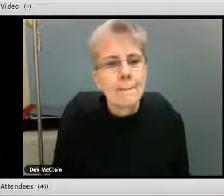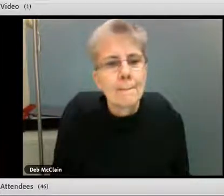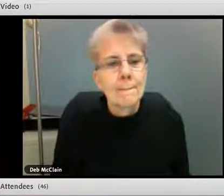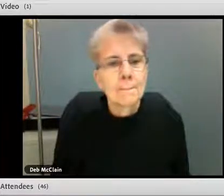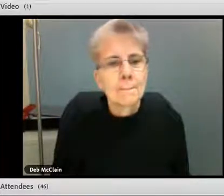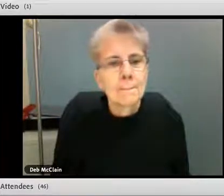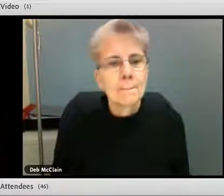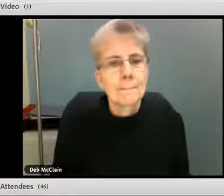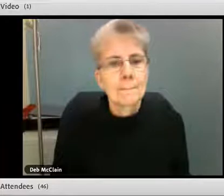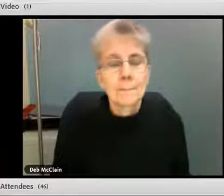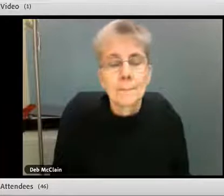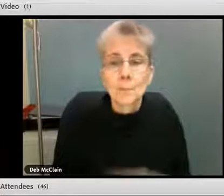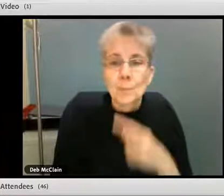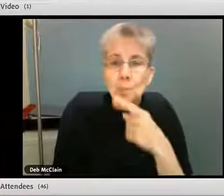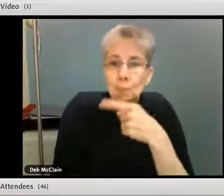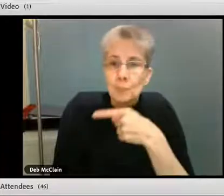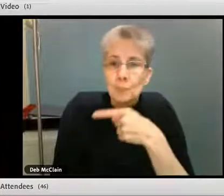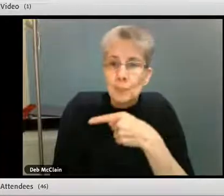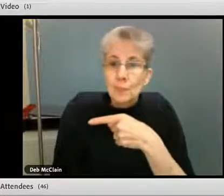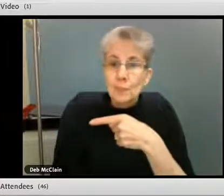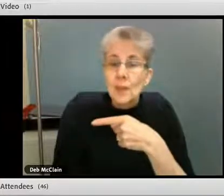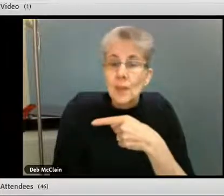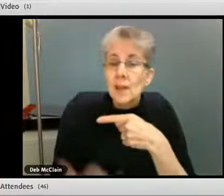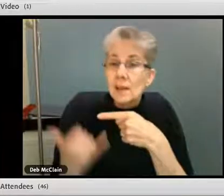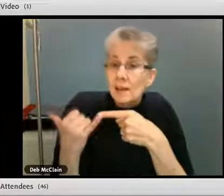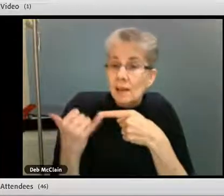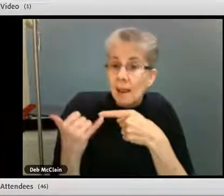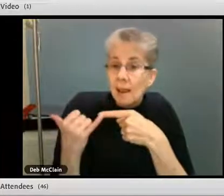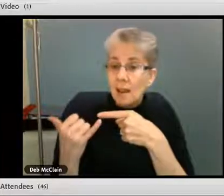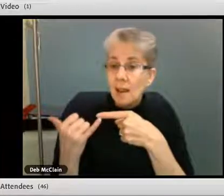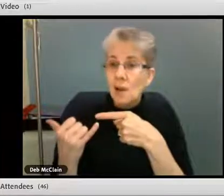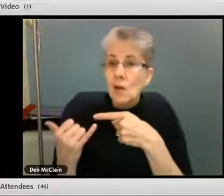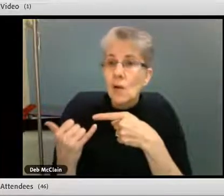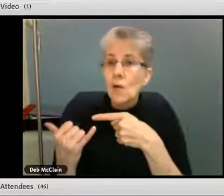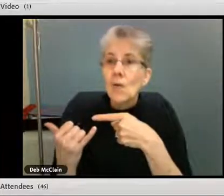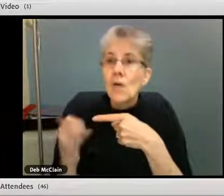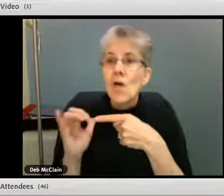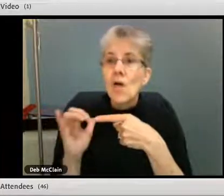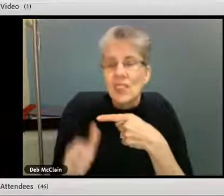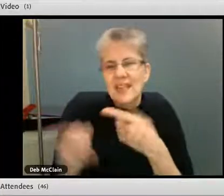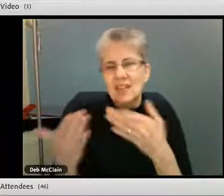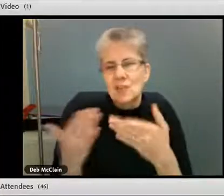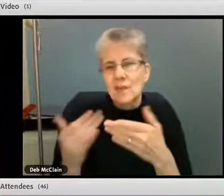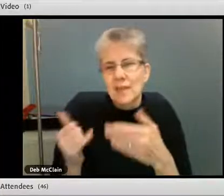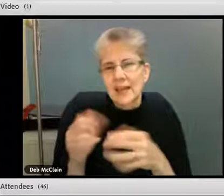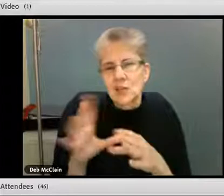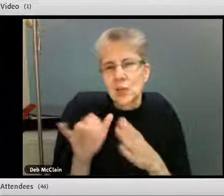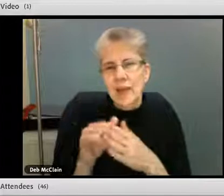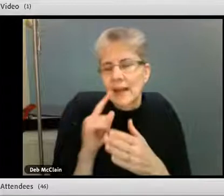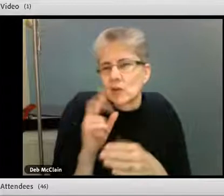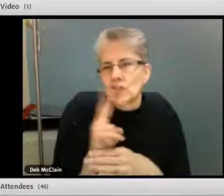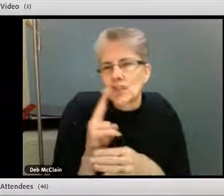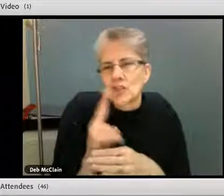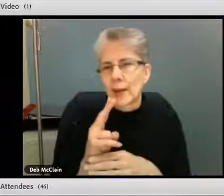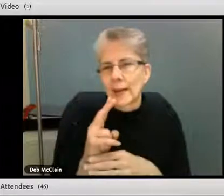So, that's a service that can do that. If you're just doing an image, you can actually create a meme